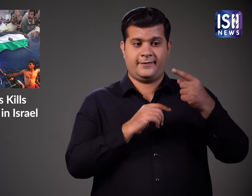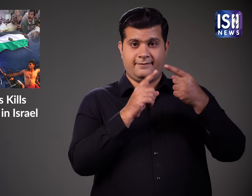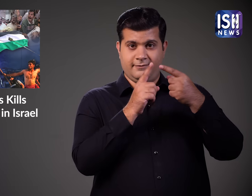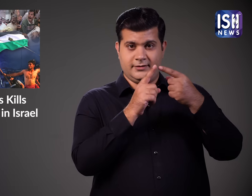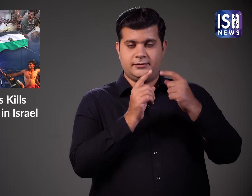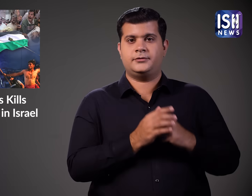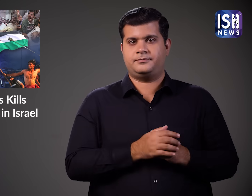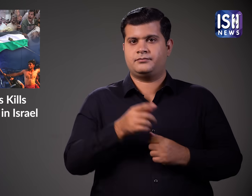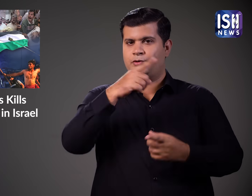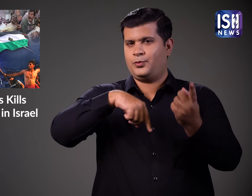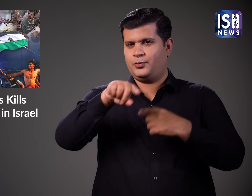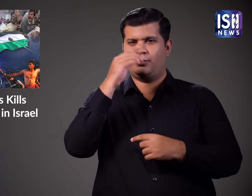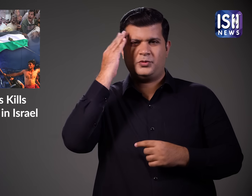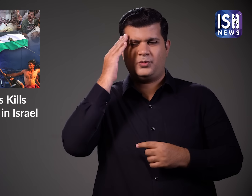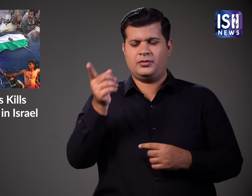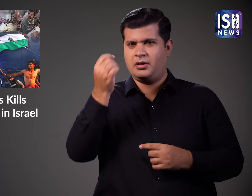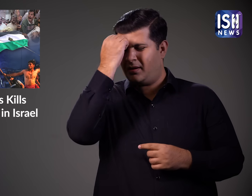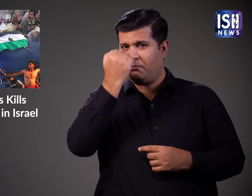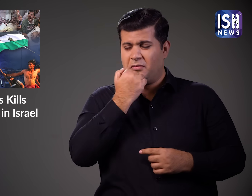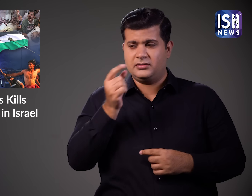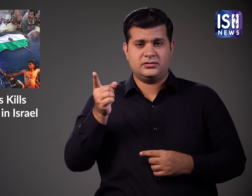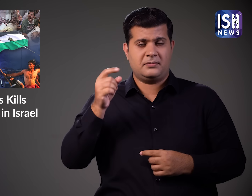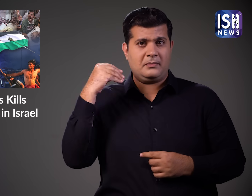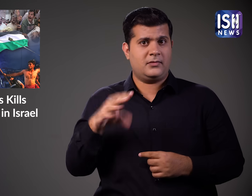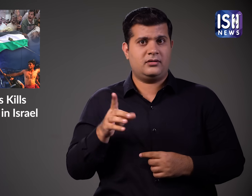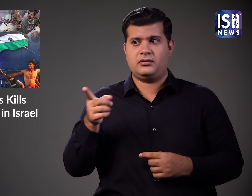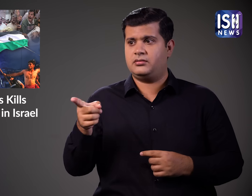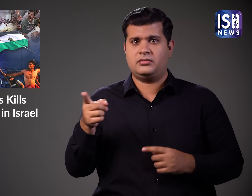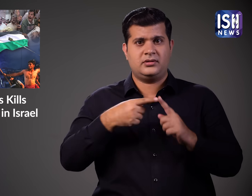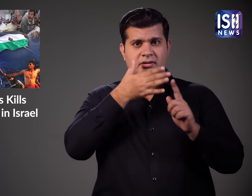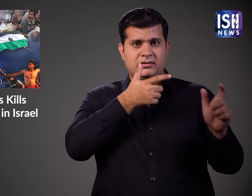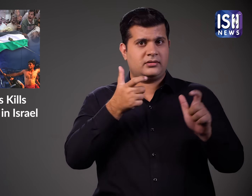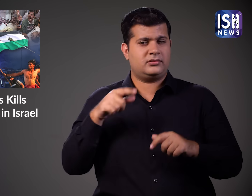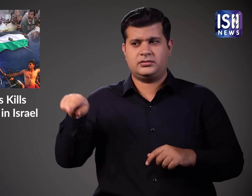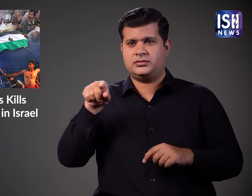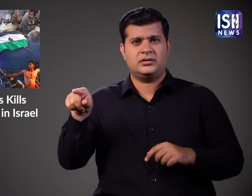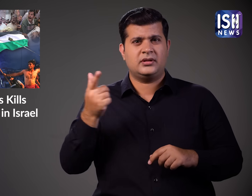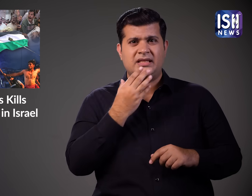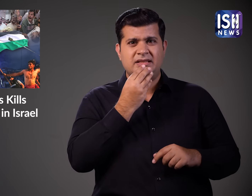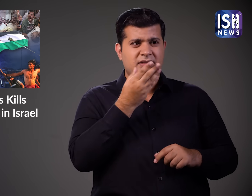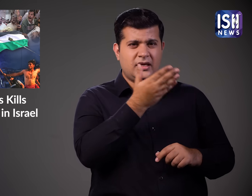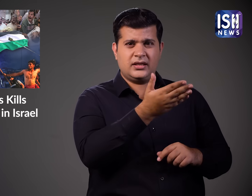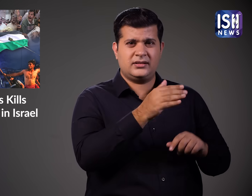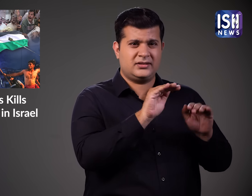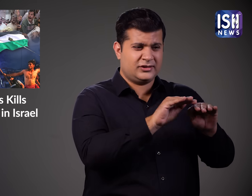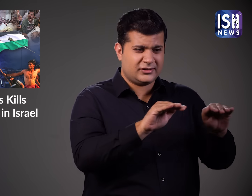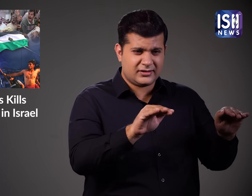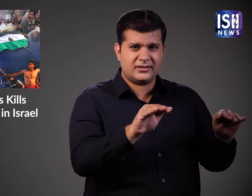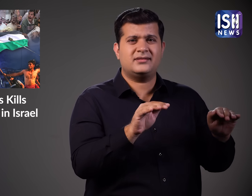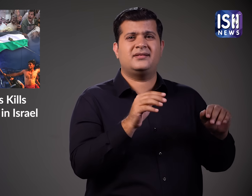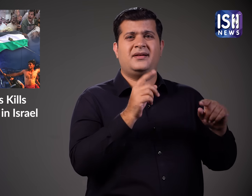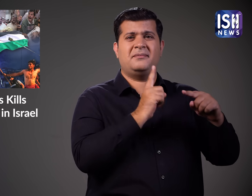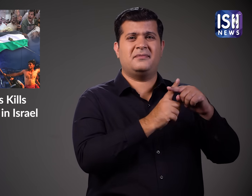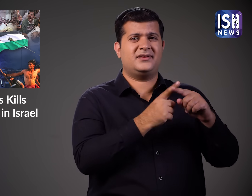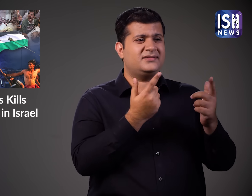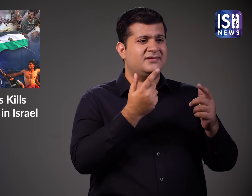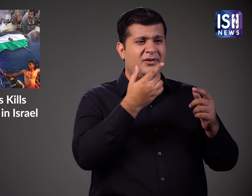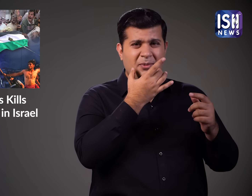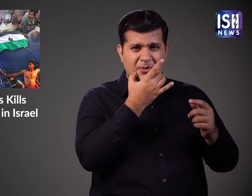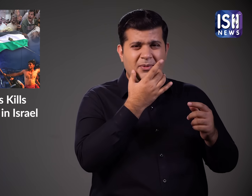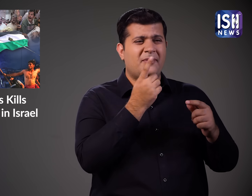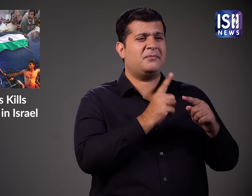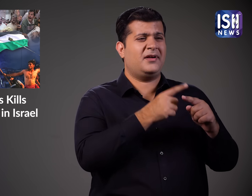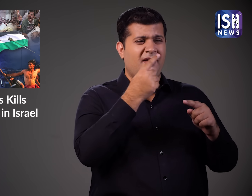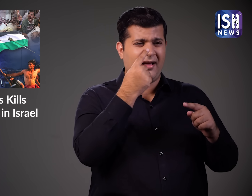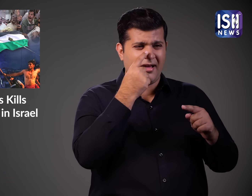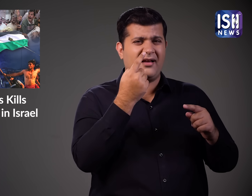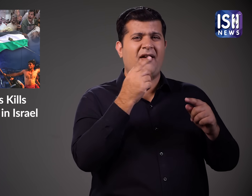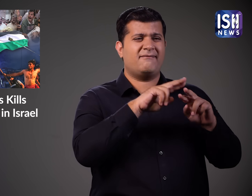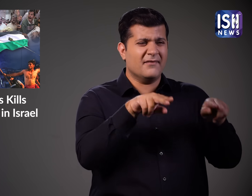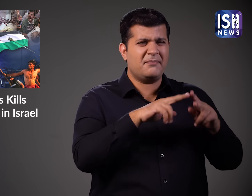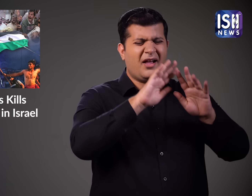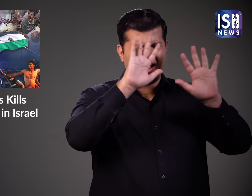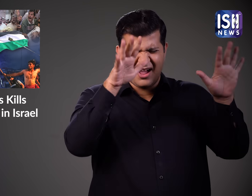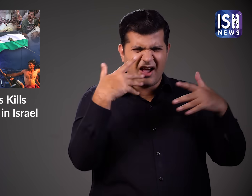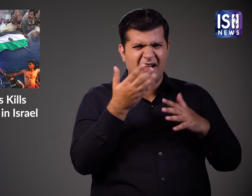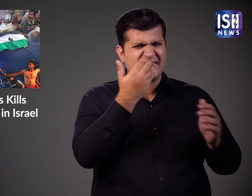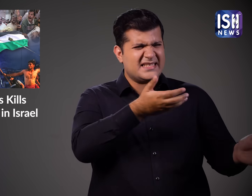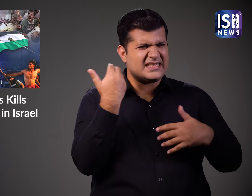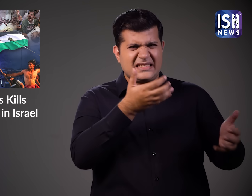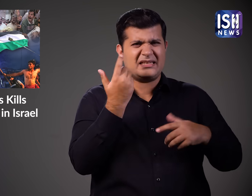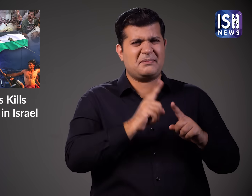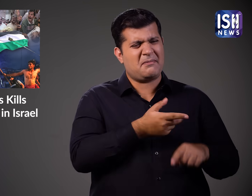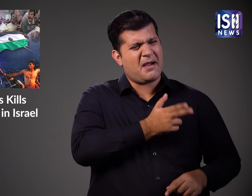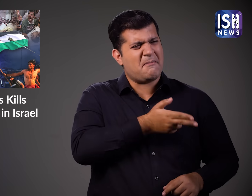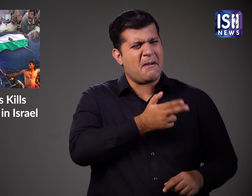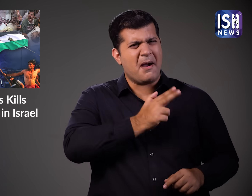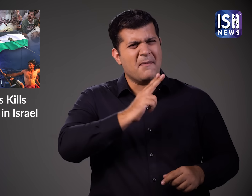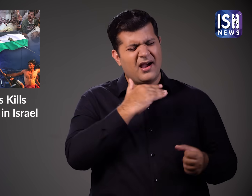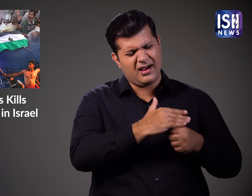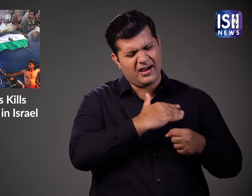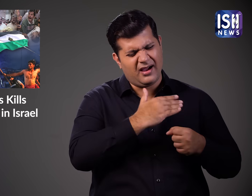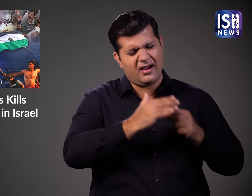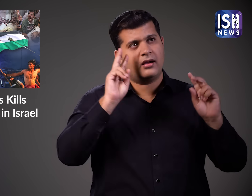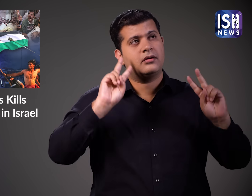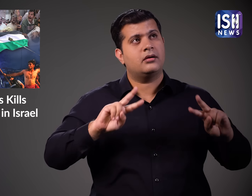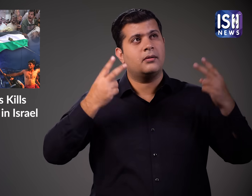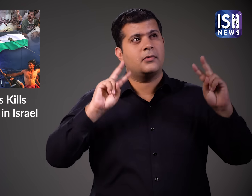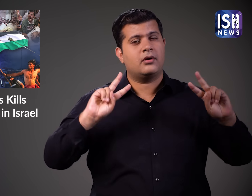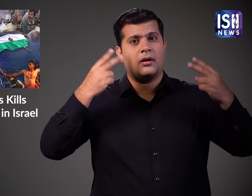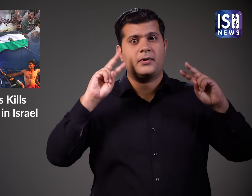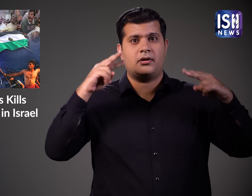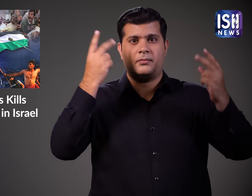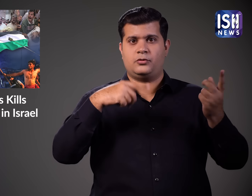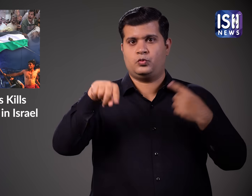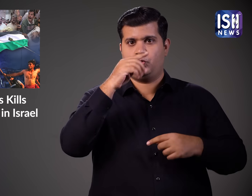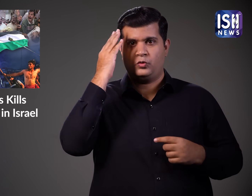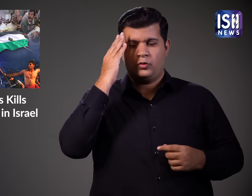Hamas has taken several people including children and women hostage and has killed hundreds of people. You know about it.